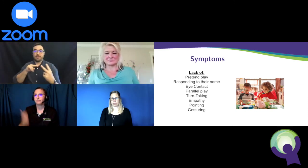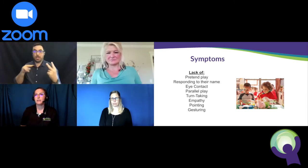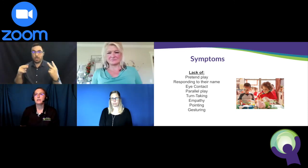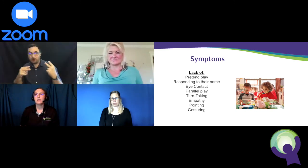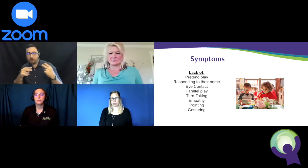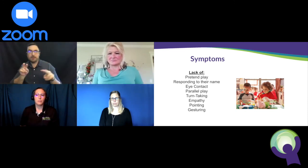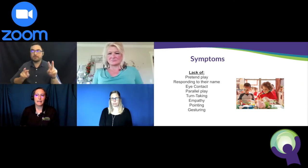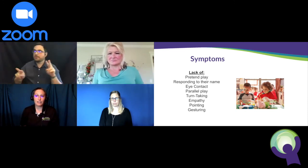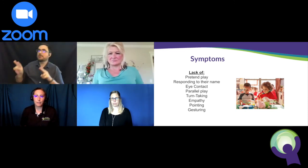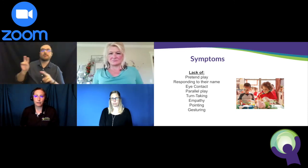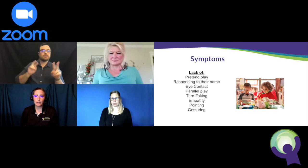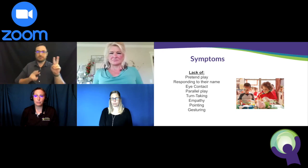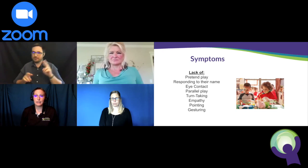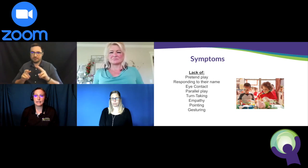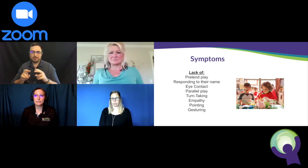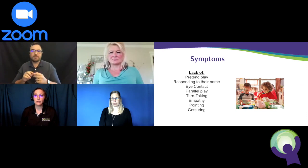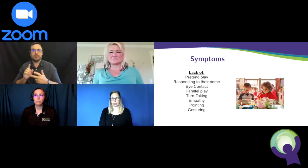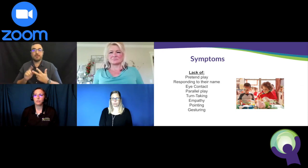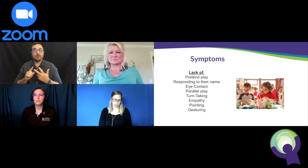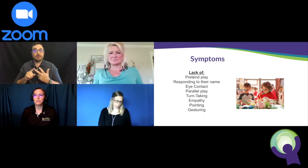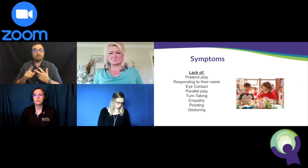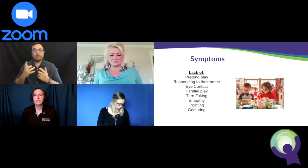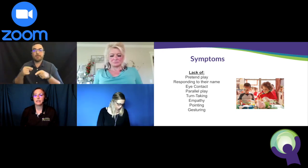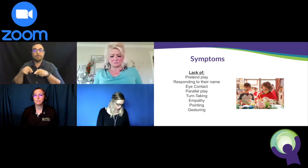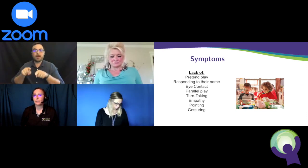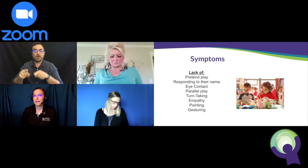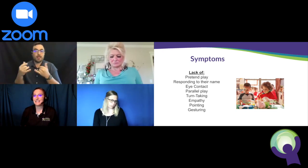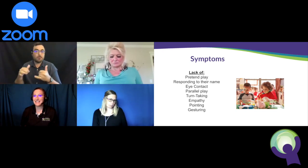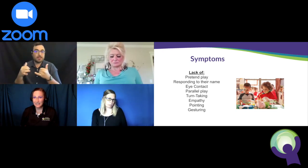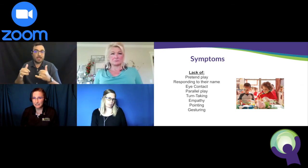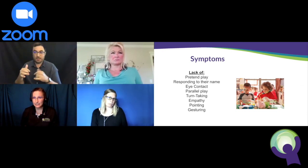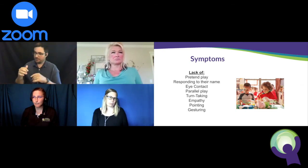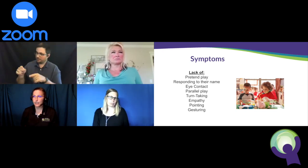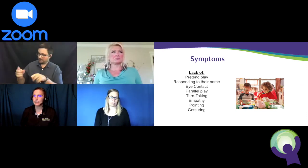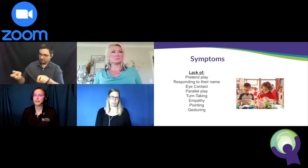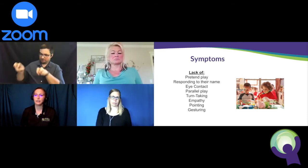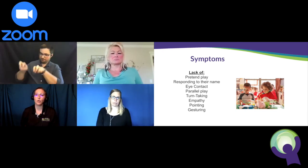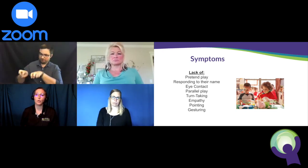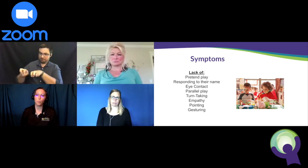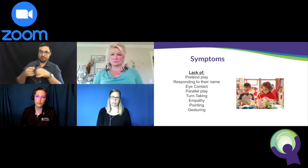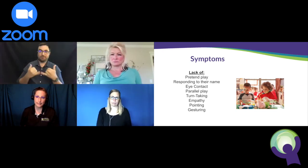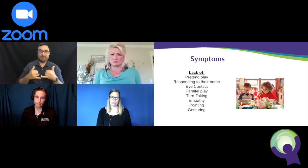Lack of parallel play - so they won't necessarily play next to somebody, let alone with somebody.